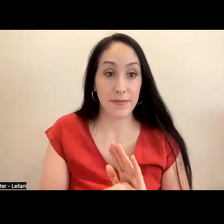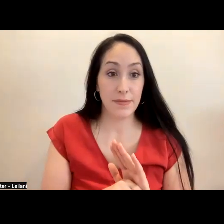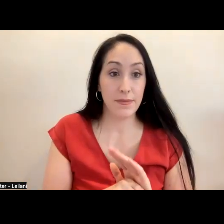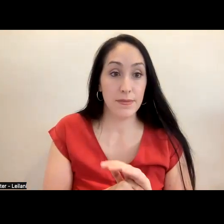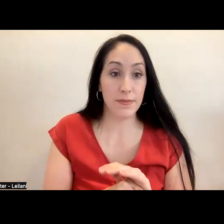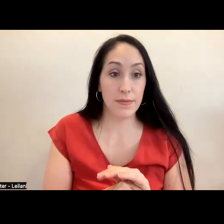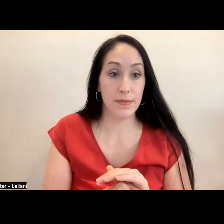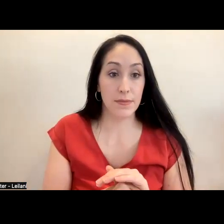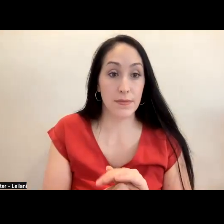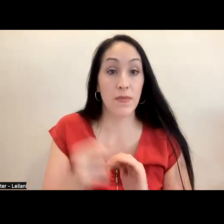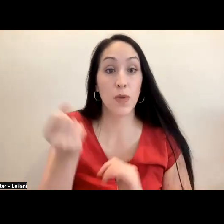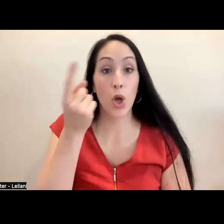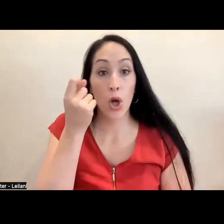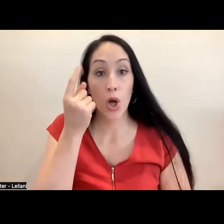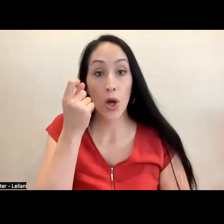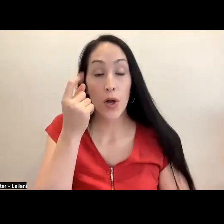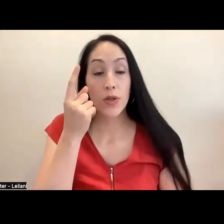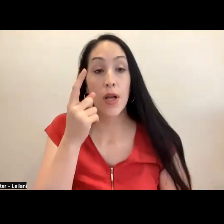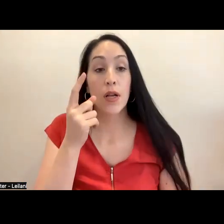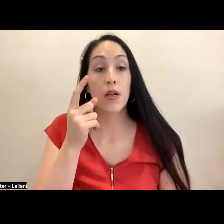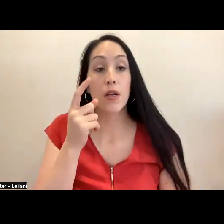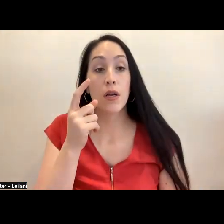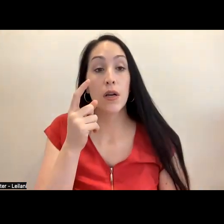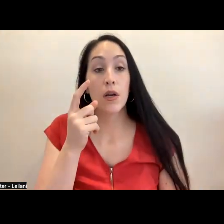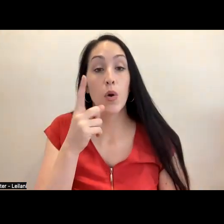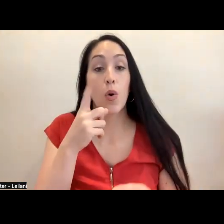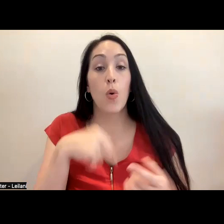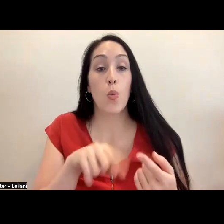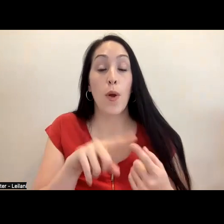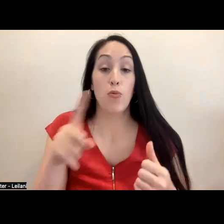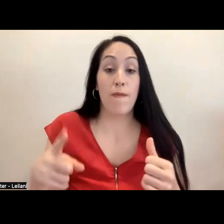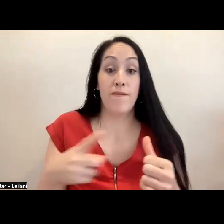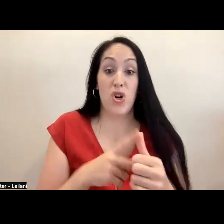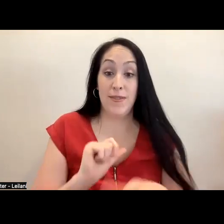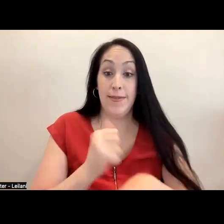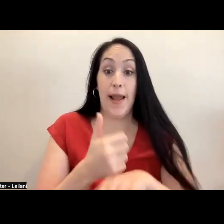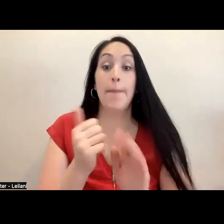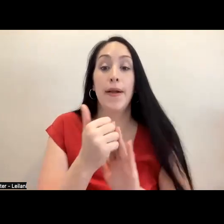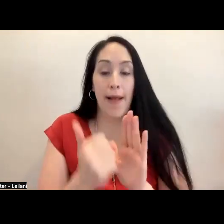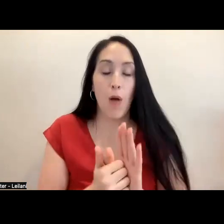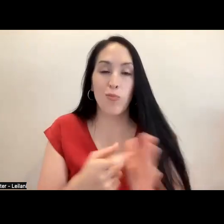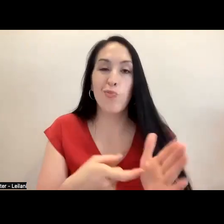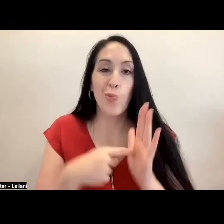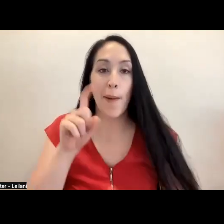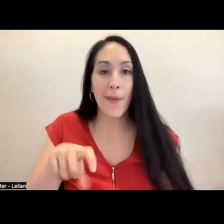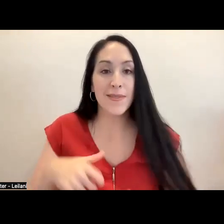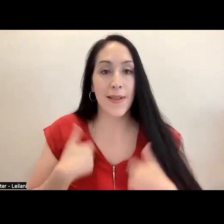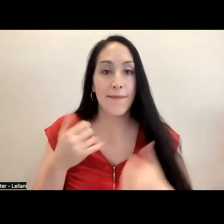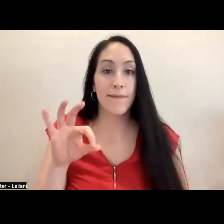11:50:46 You only have to be a for a resident at the time. 11:50:50 You apart, you move out of the State, you can take able, united with you.